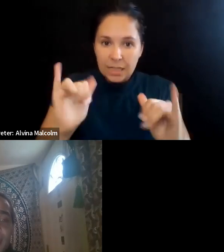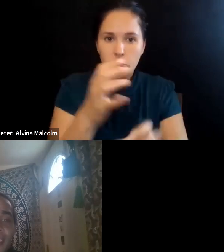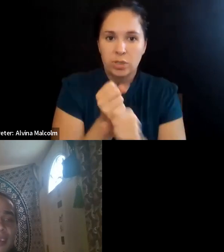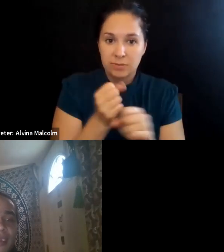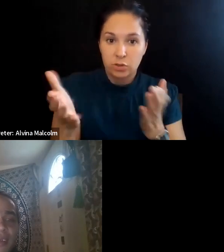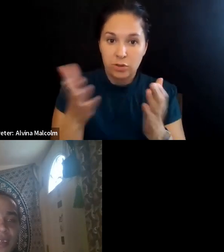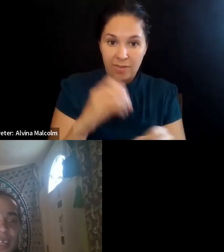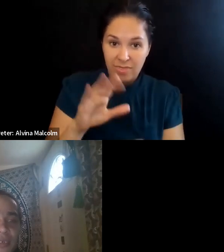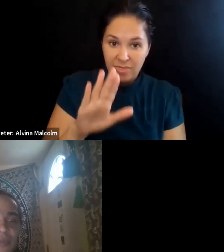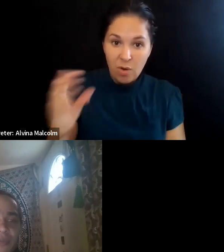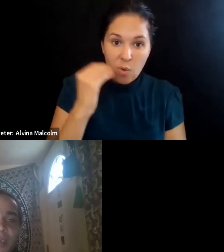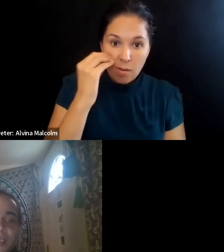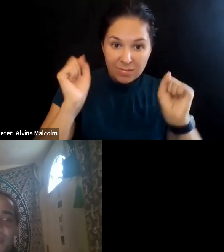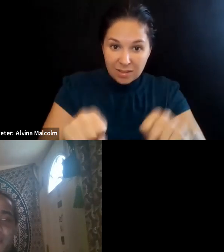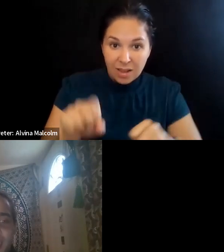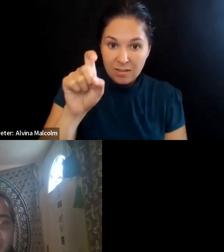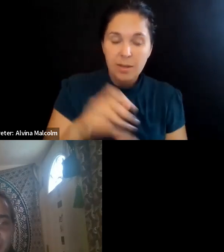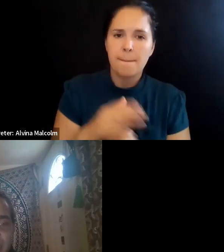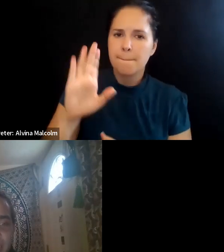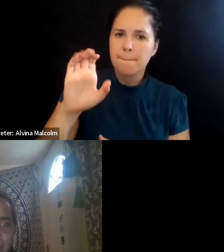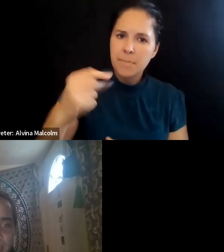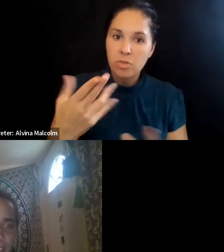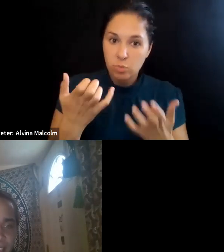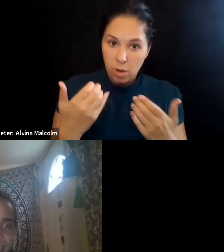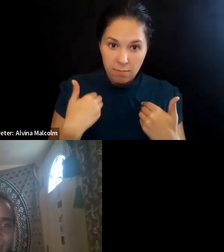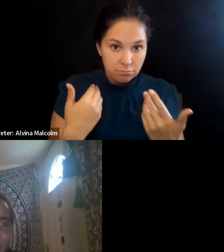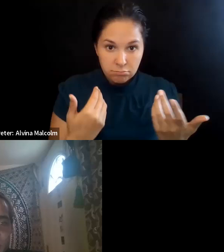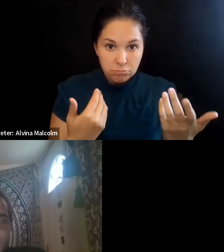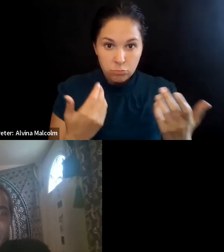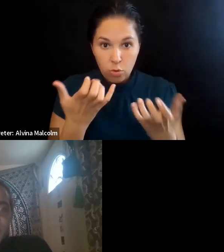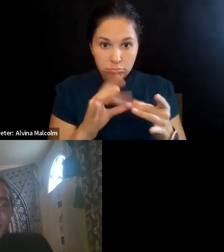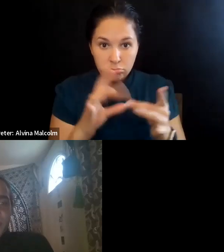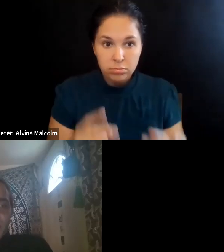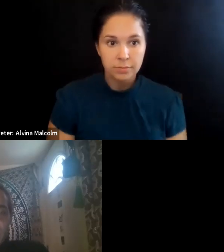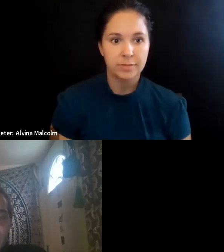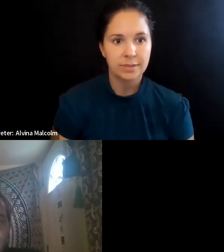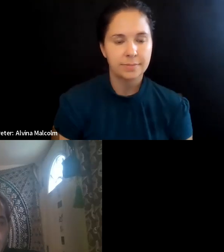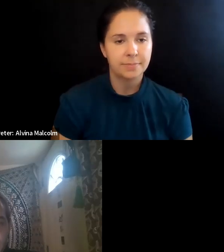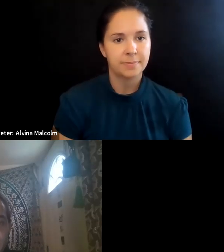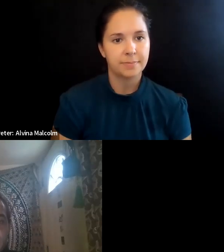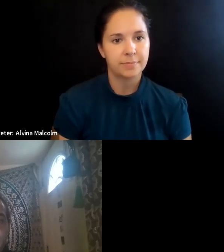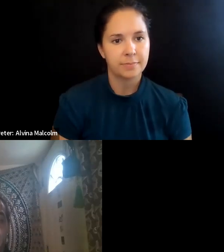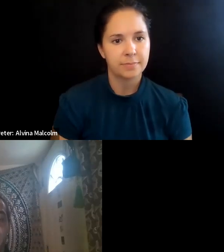when there's a emergency so people will